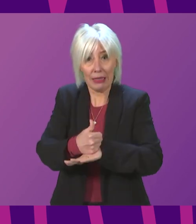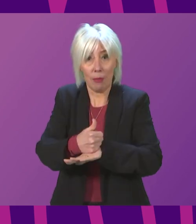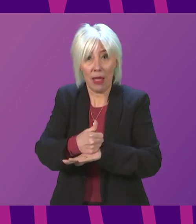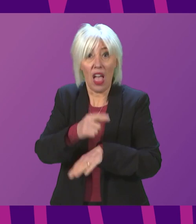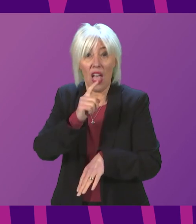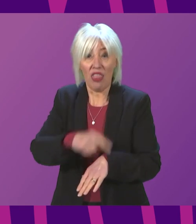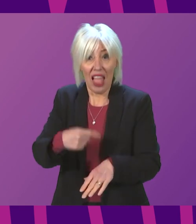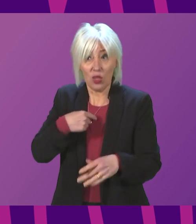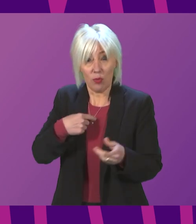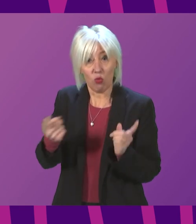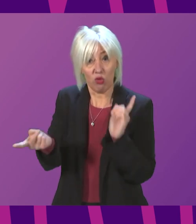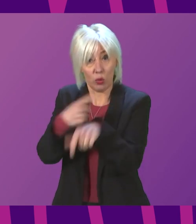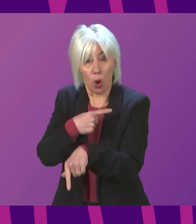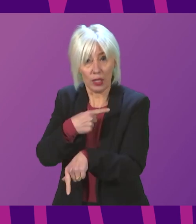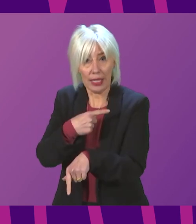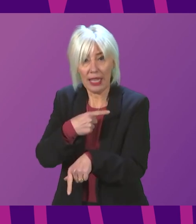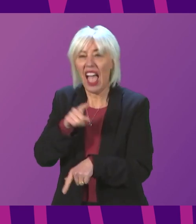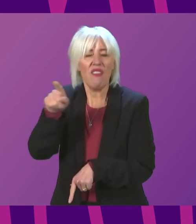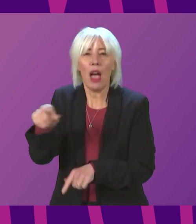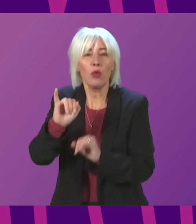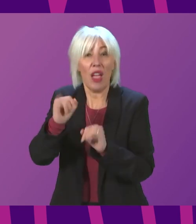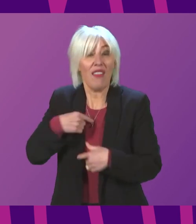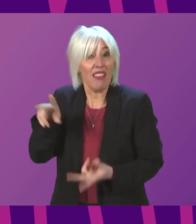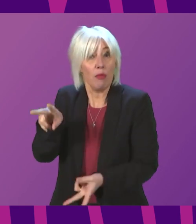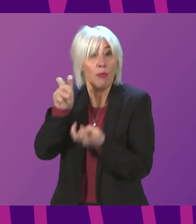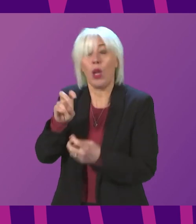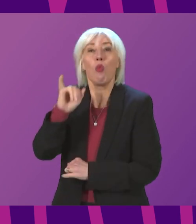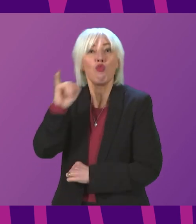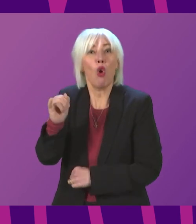that was not the impression that he intended to give, I accept that and hope that he will,